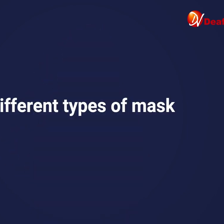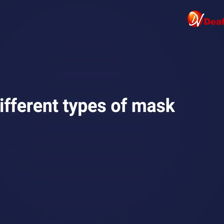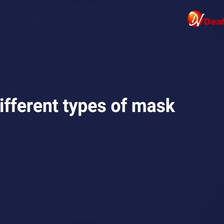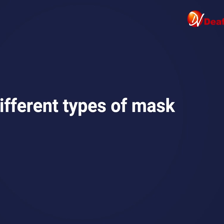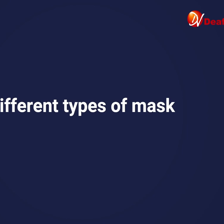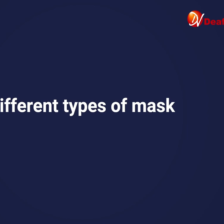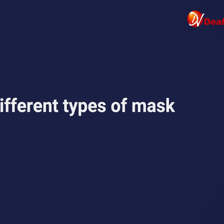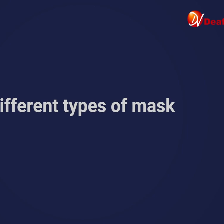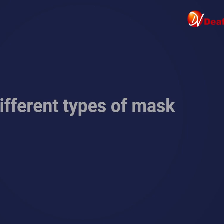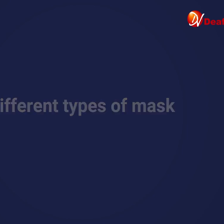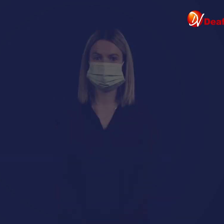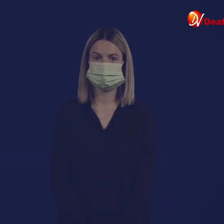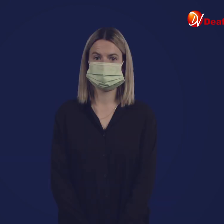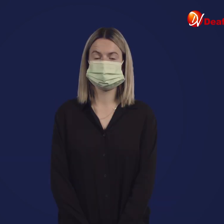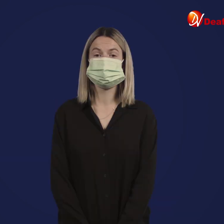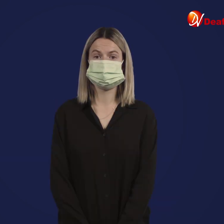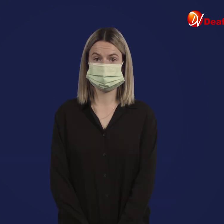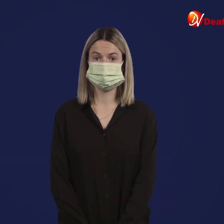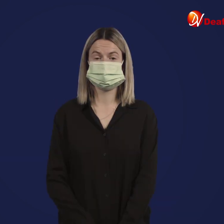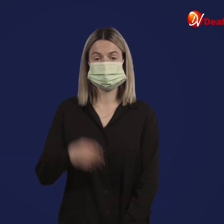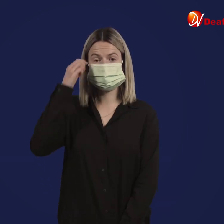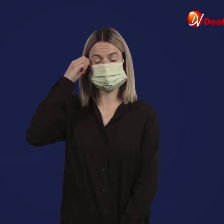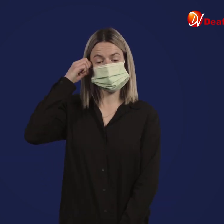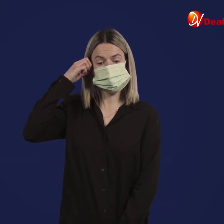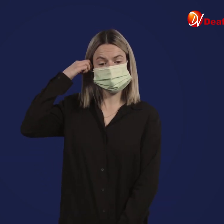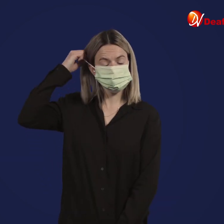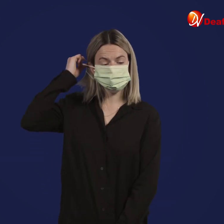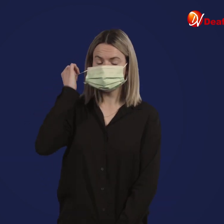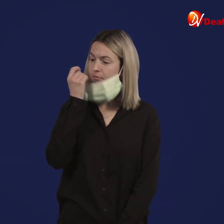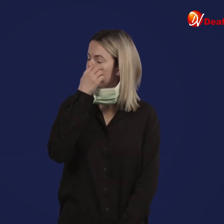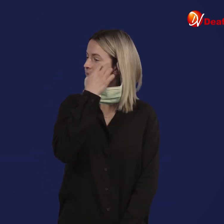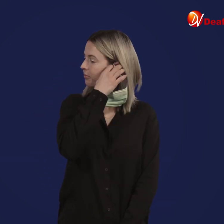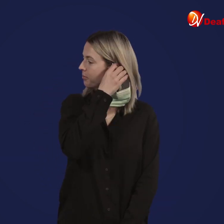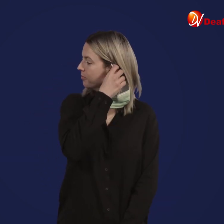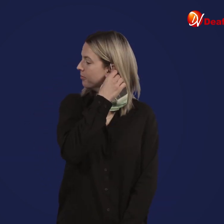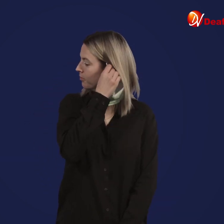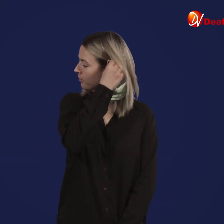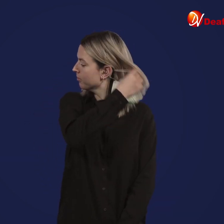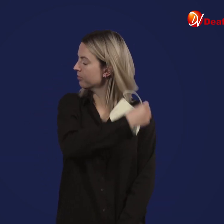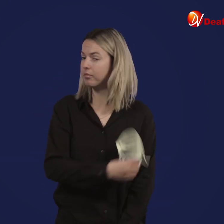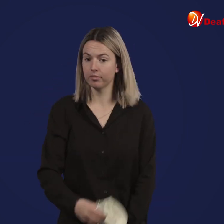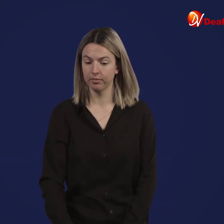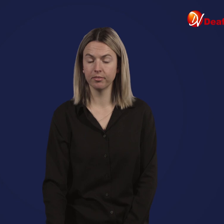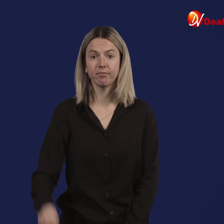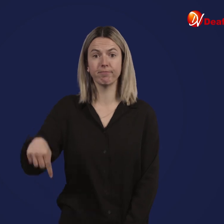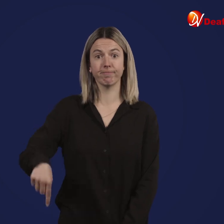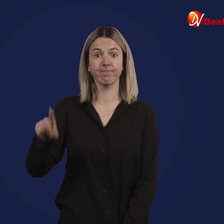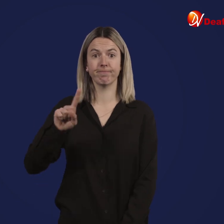Surgical face masks can only be used once and must be replaced after each use.